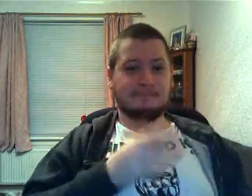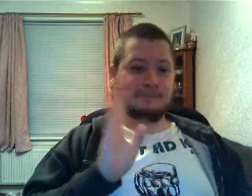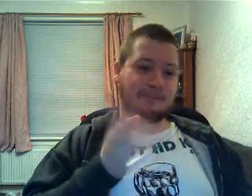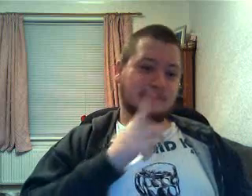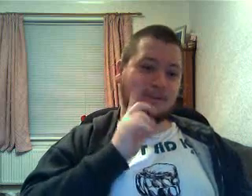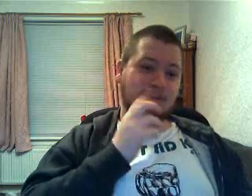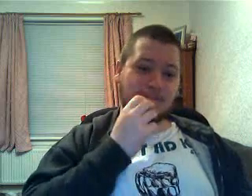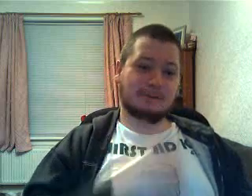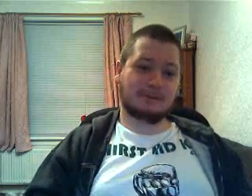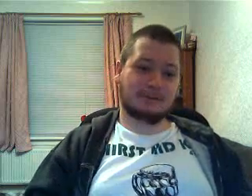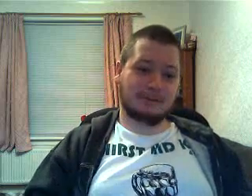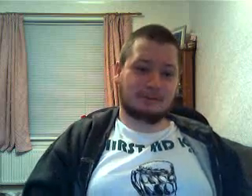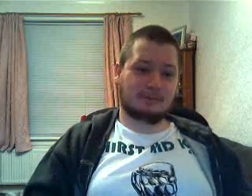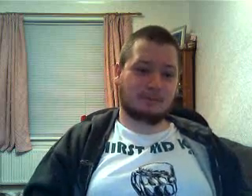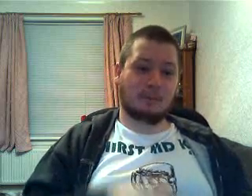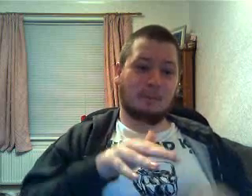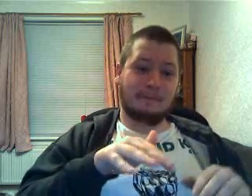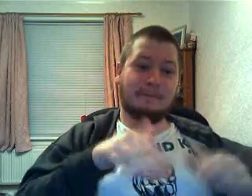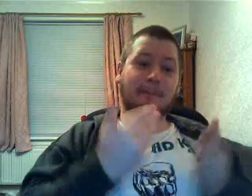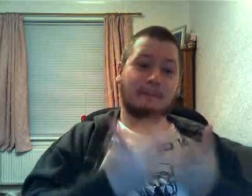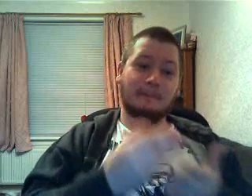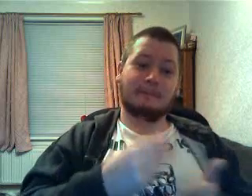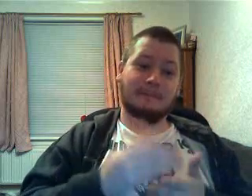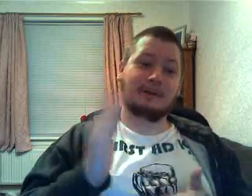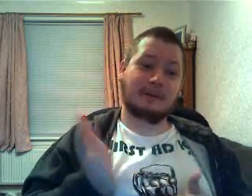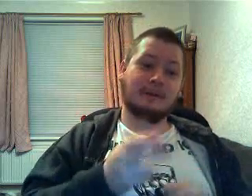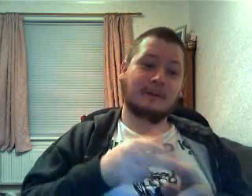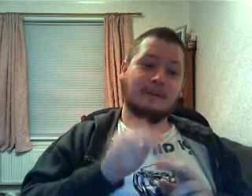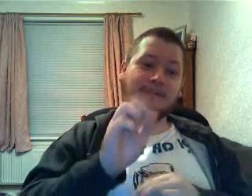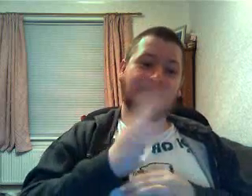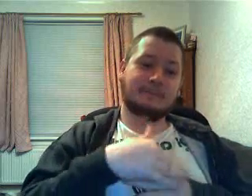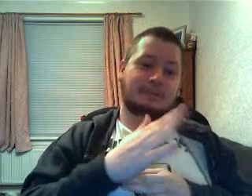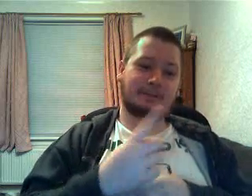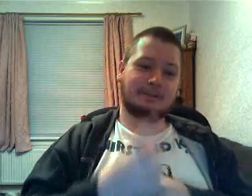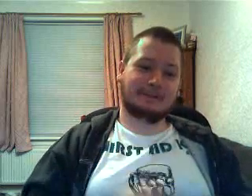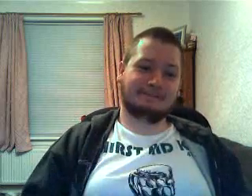all she says: wait till you've paid all of your laptop